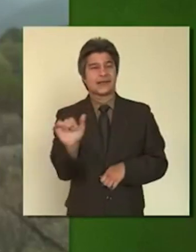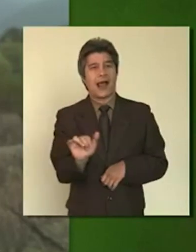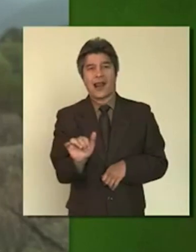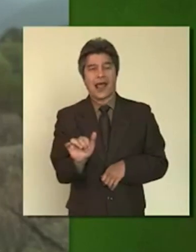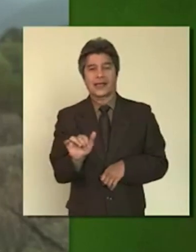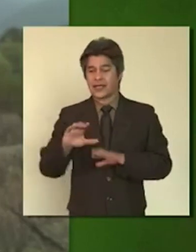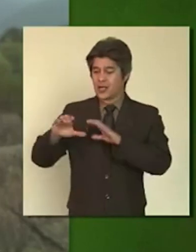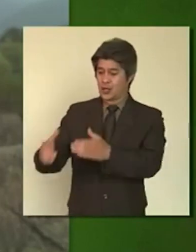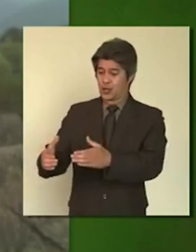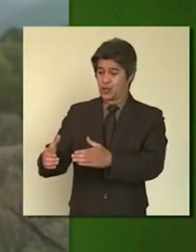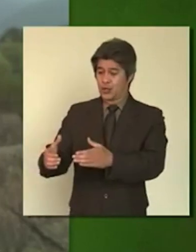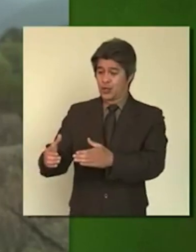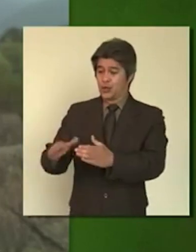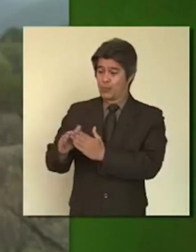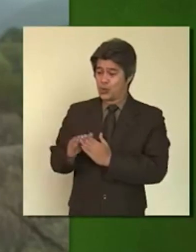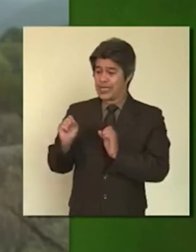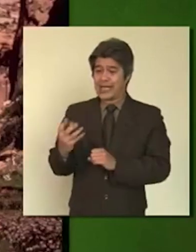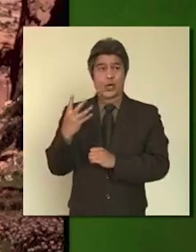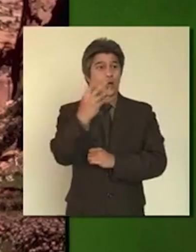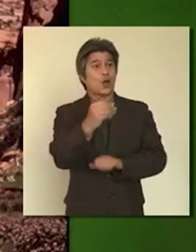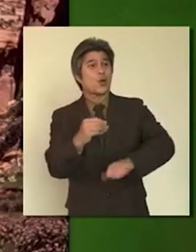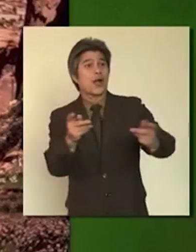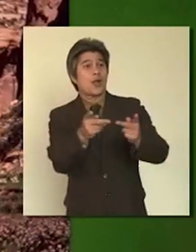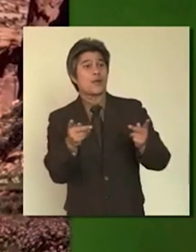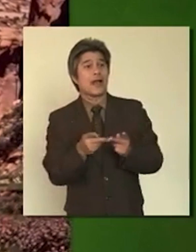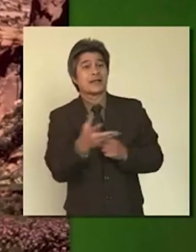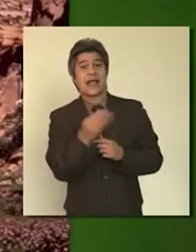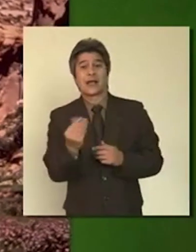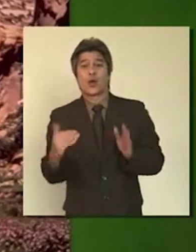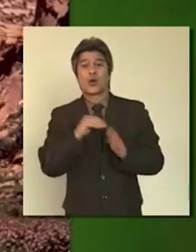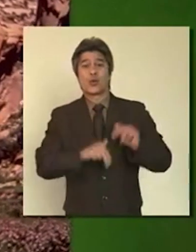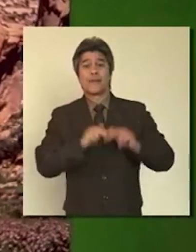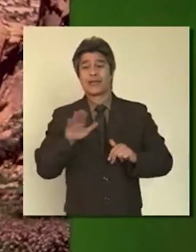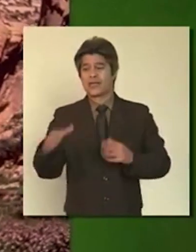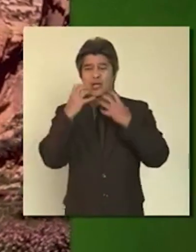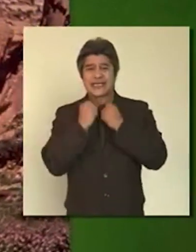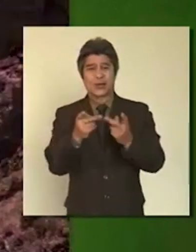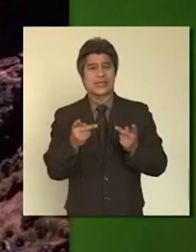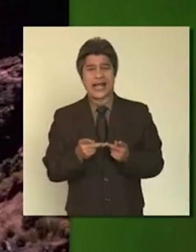it's not like the Tribal community can go somewhere else and rebuild their sacred sites.